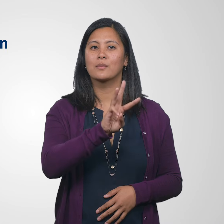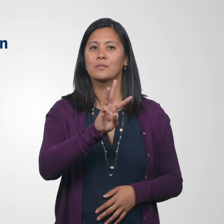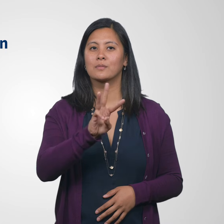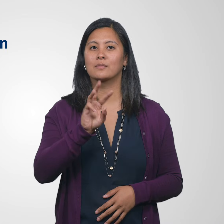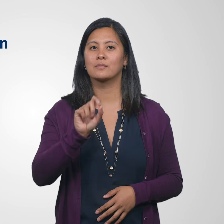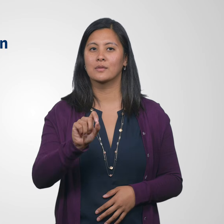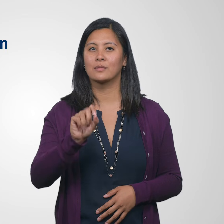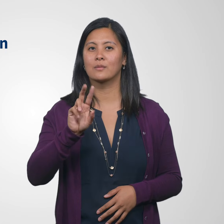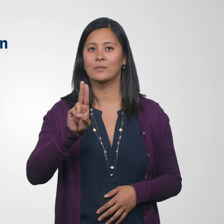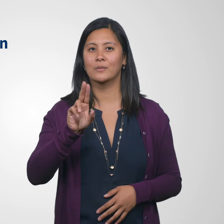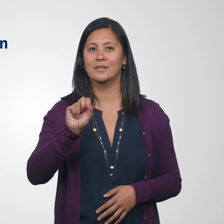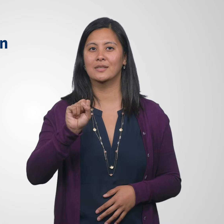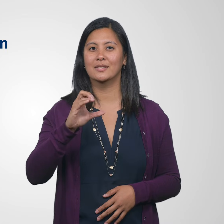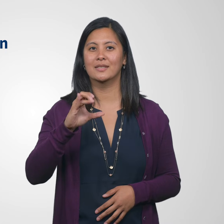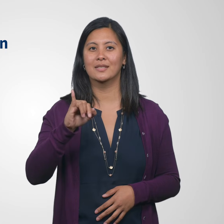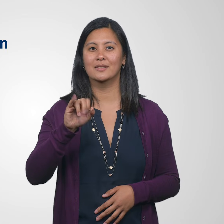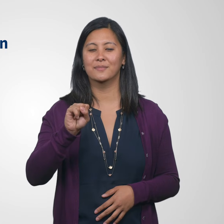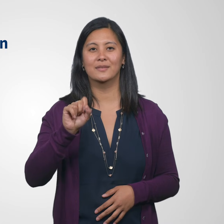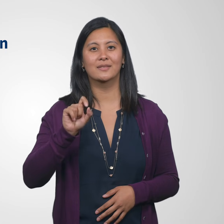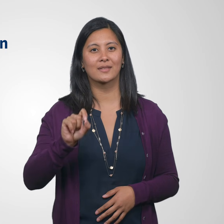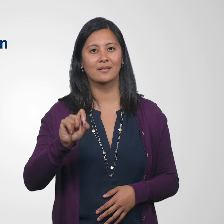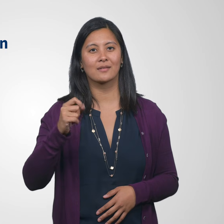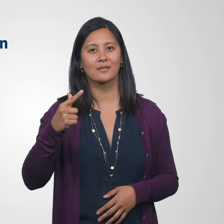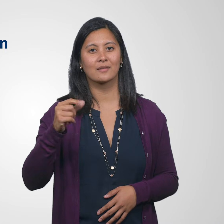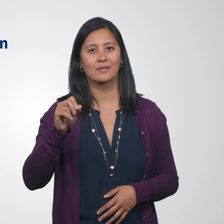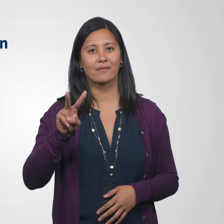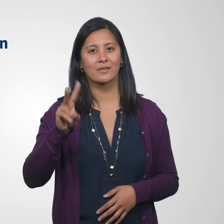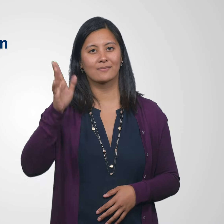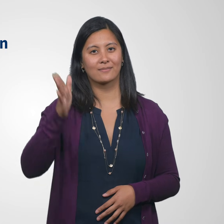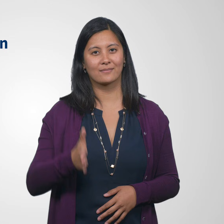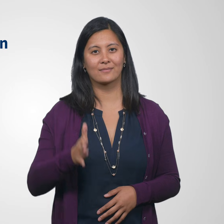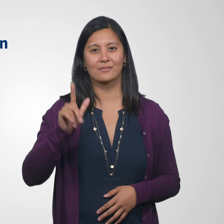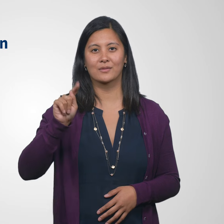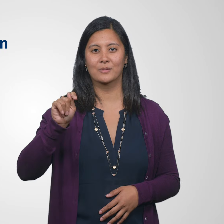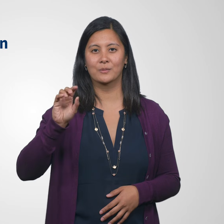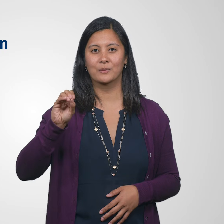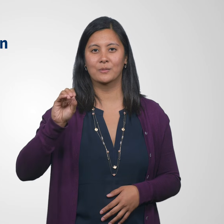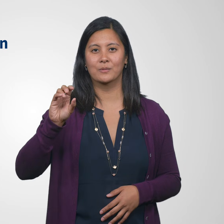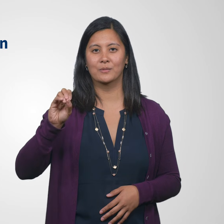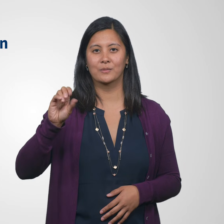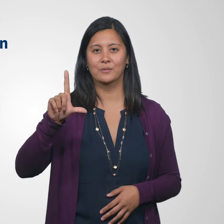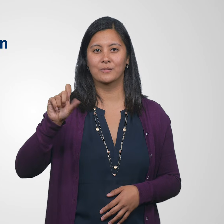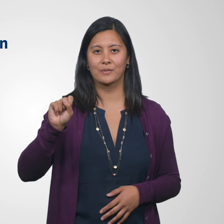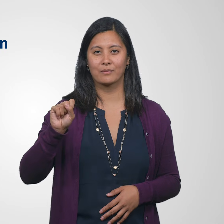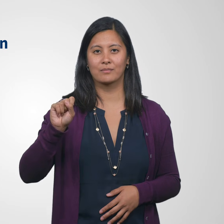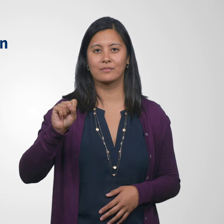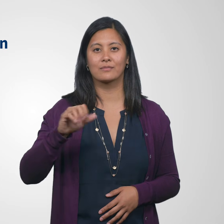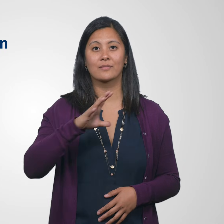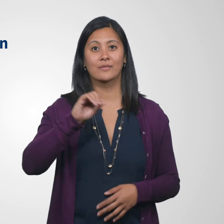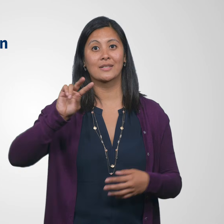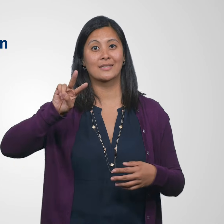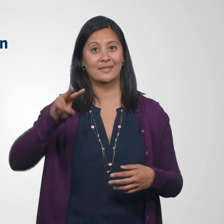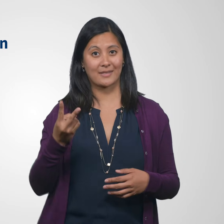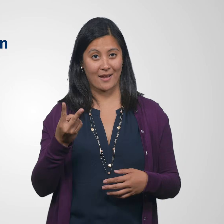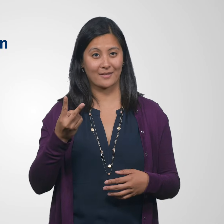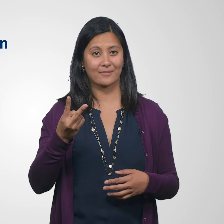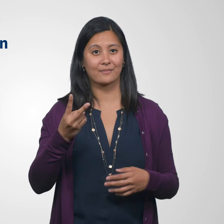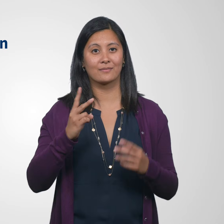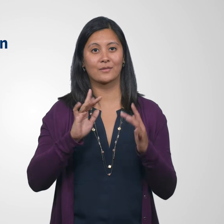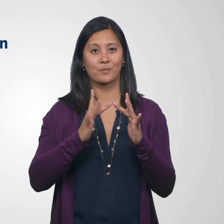W W W dot USCIS dot gov forward slash tools.